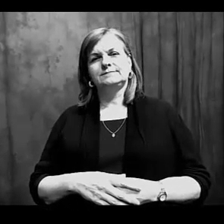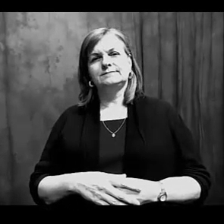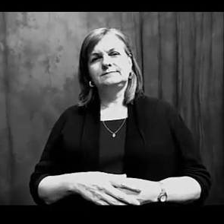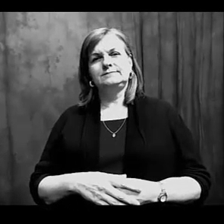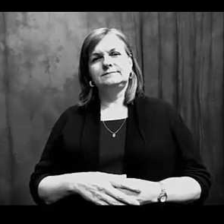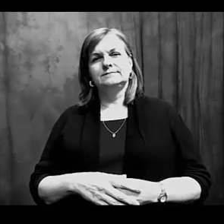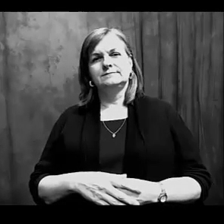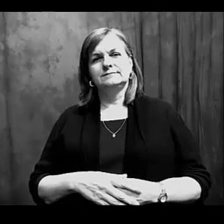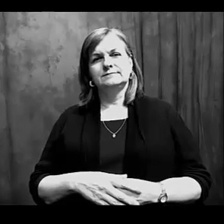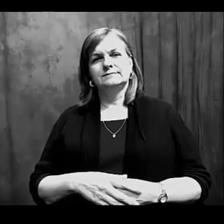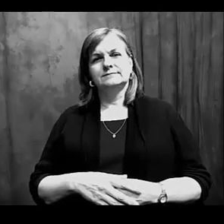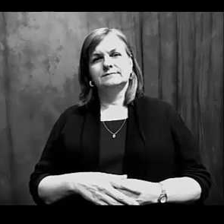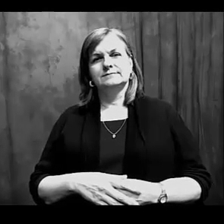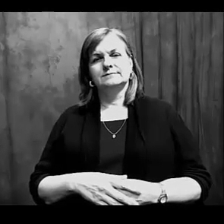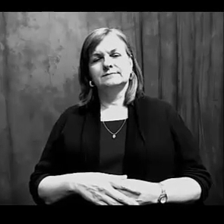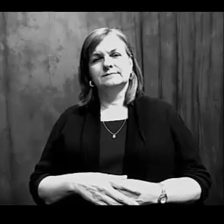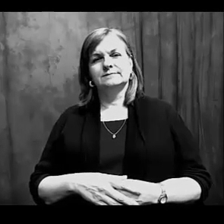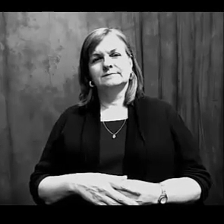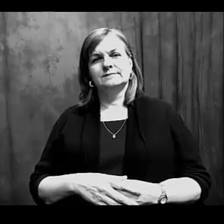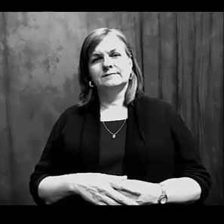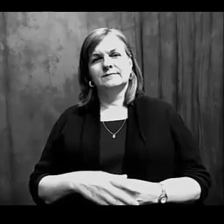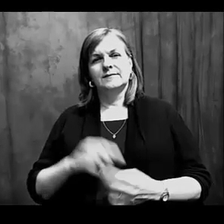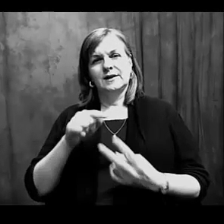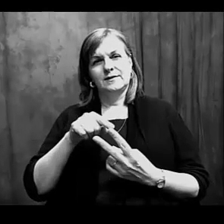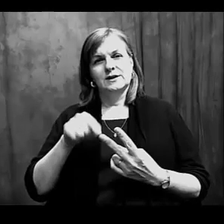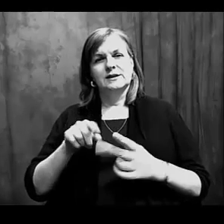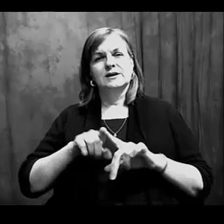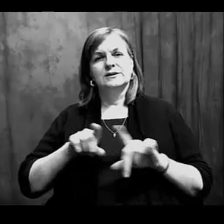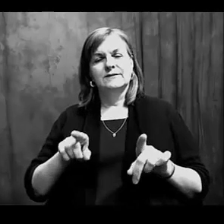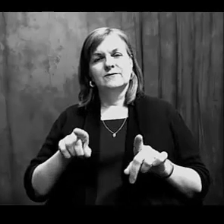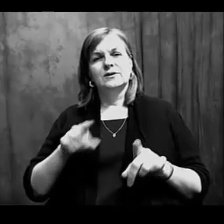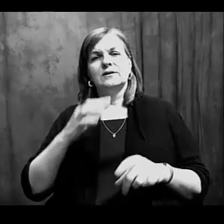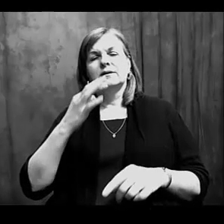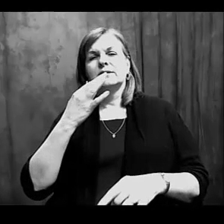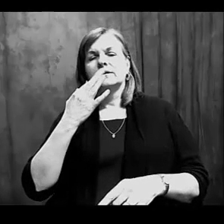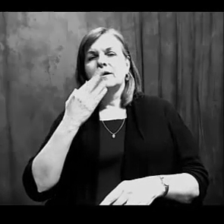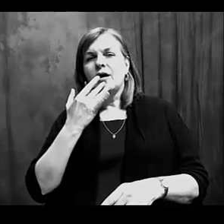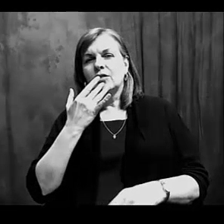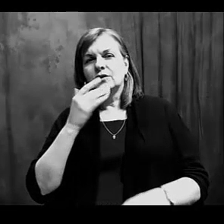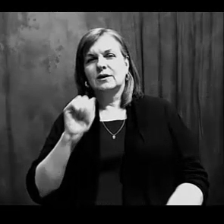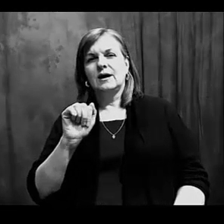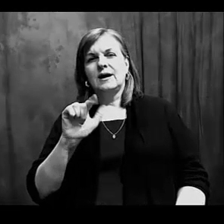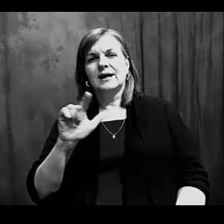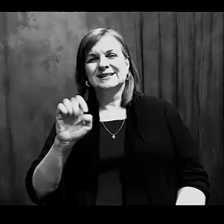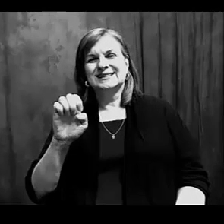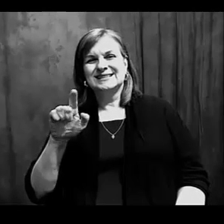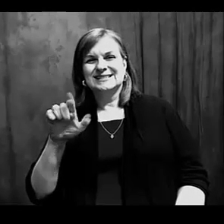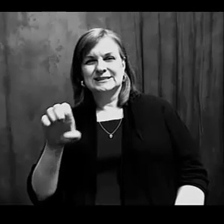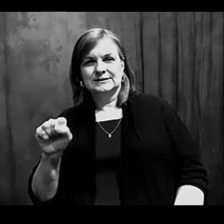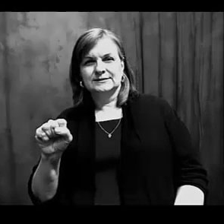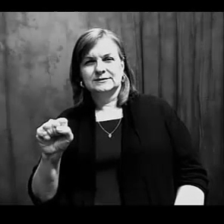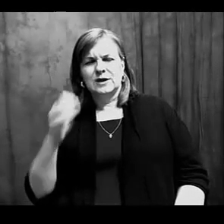they're two different color alleles